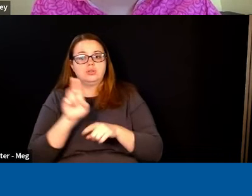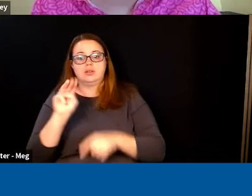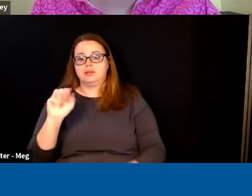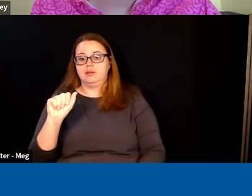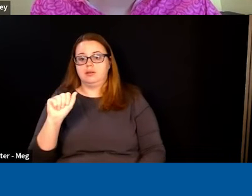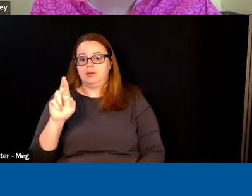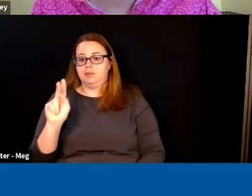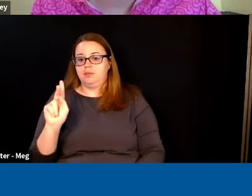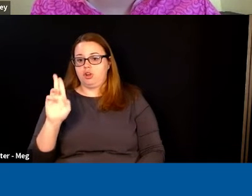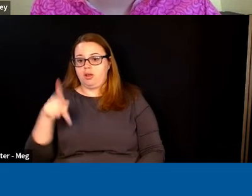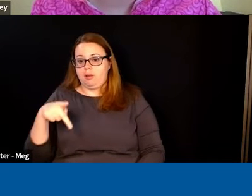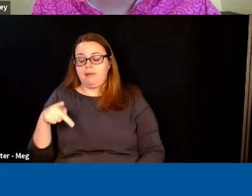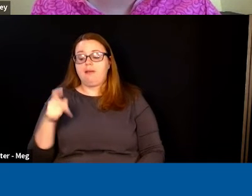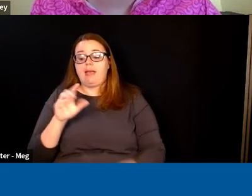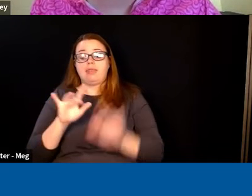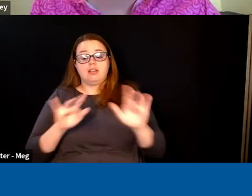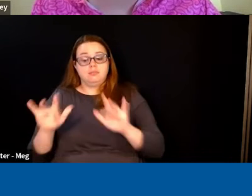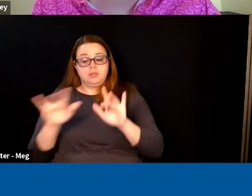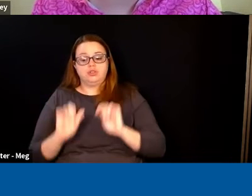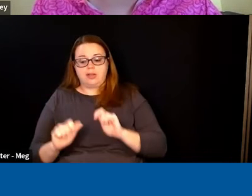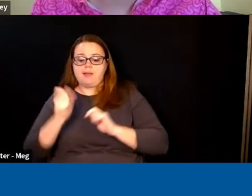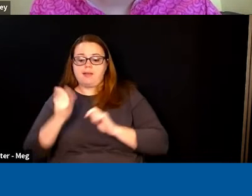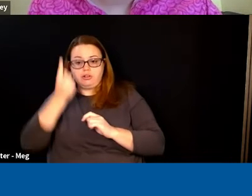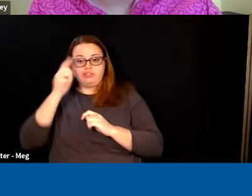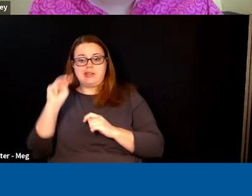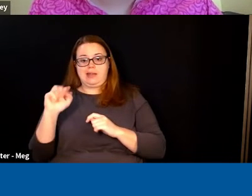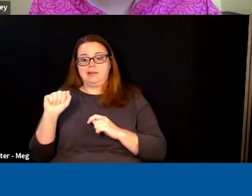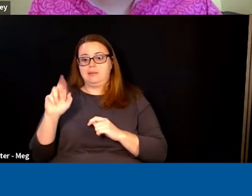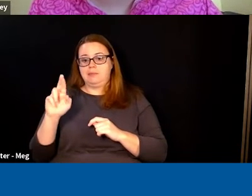so there's some considerations here for high contrast mode.